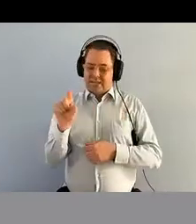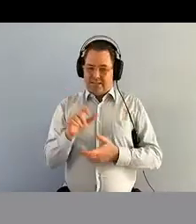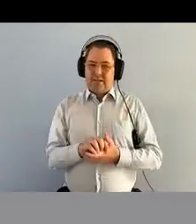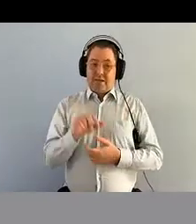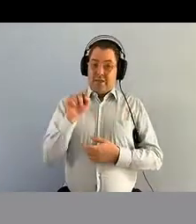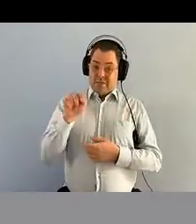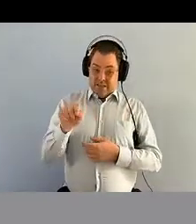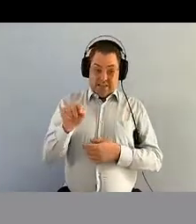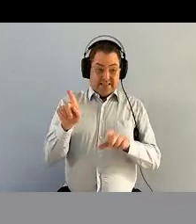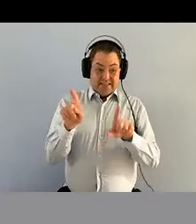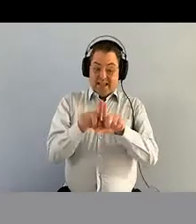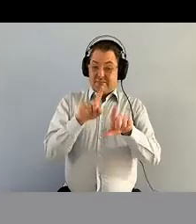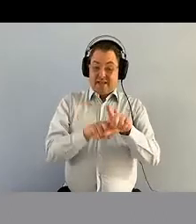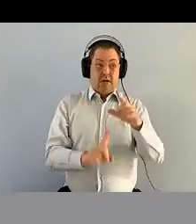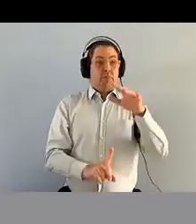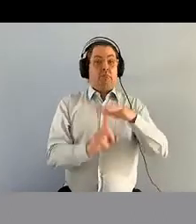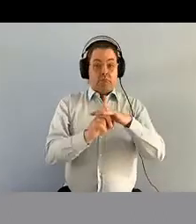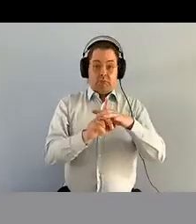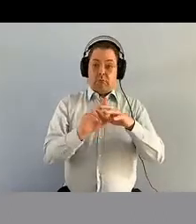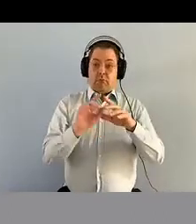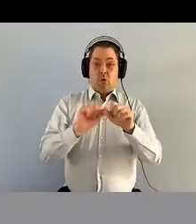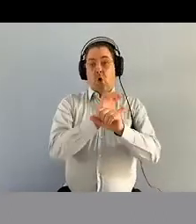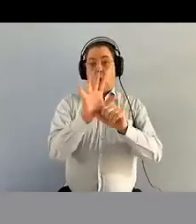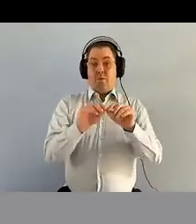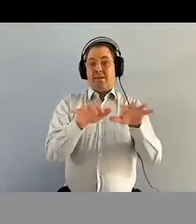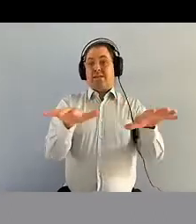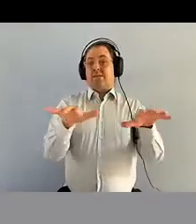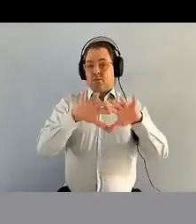in partnerships week in finish 2020 which